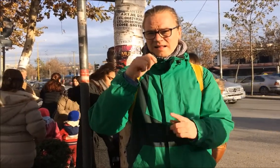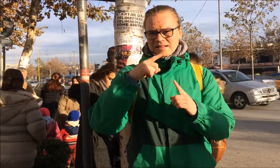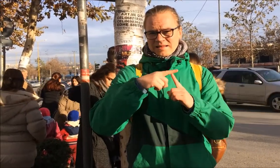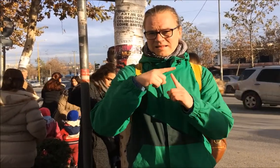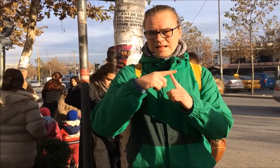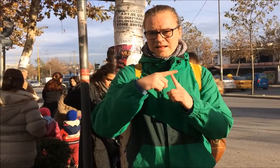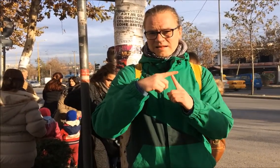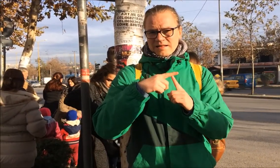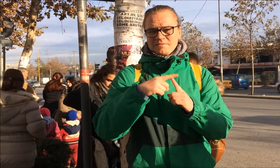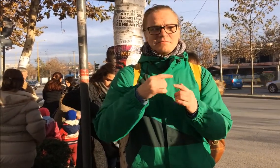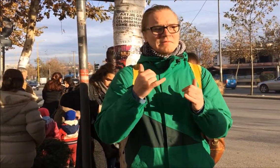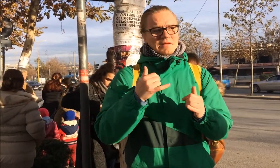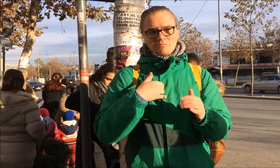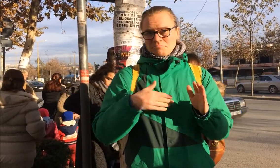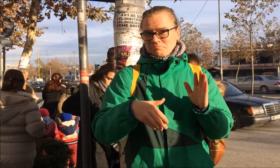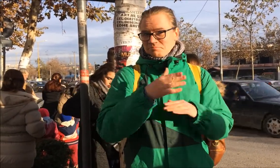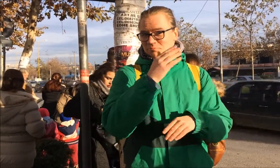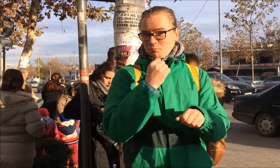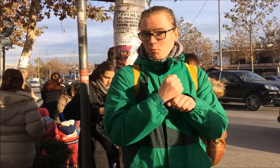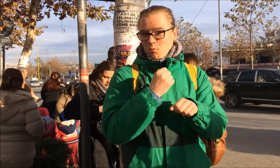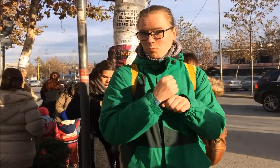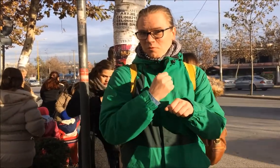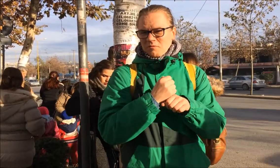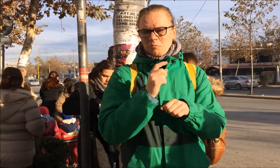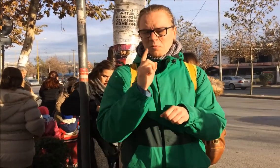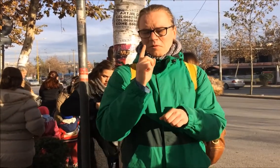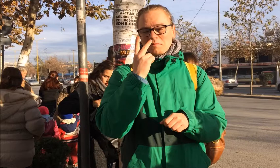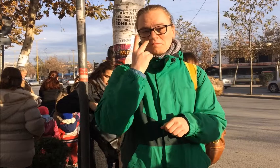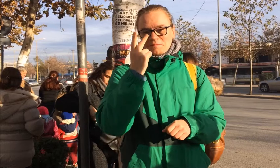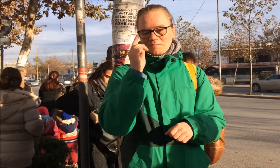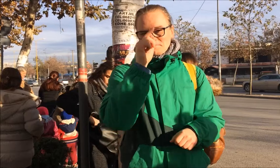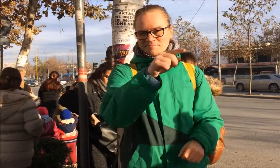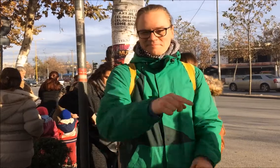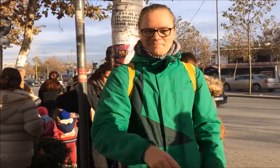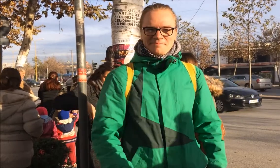will see soon where I´m working.